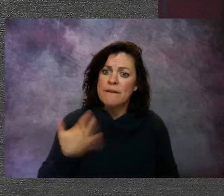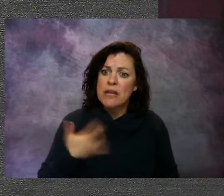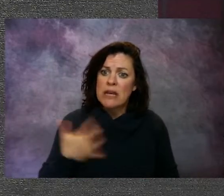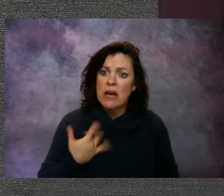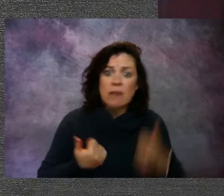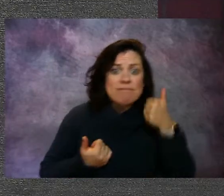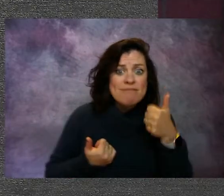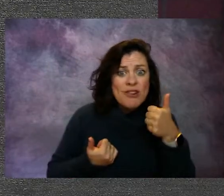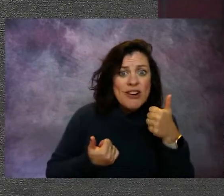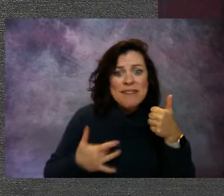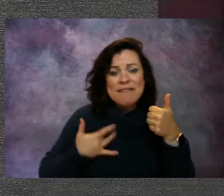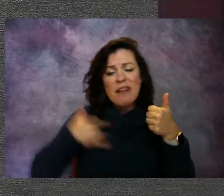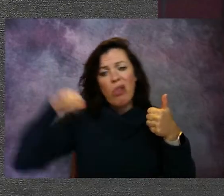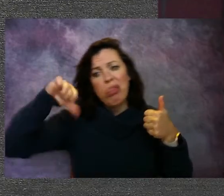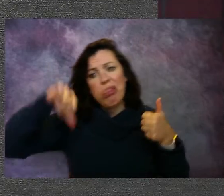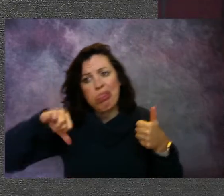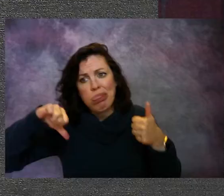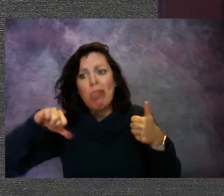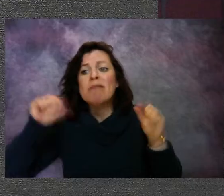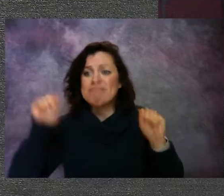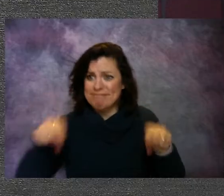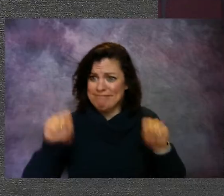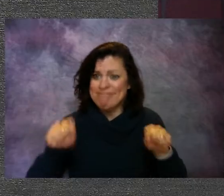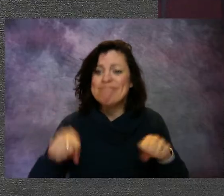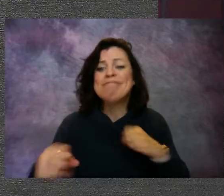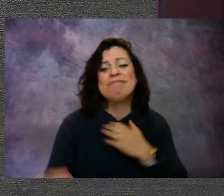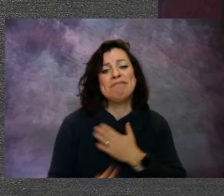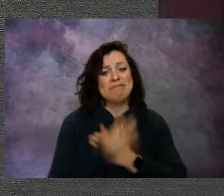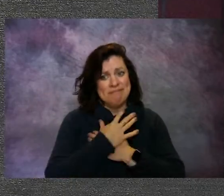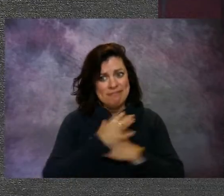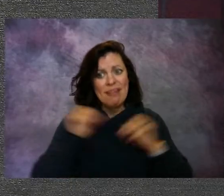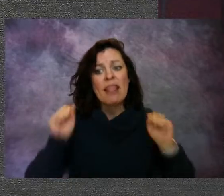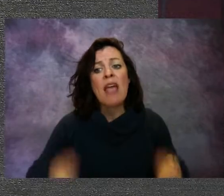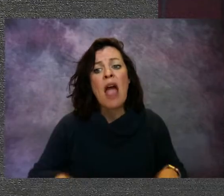So, rainy weather makes me feel tired and grouchy and sad,